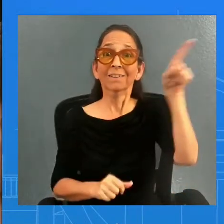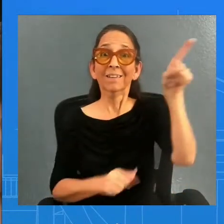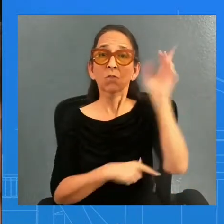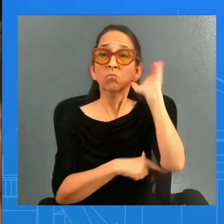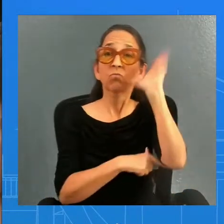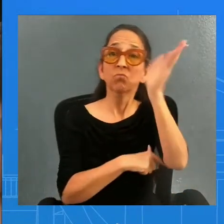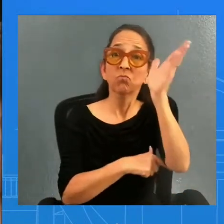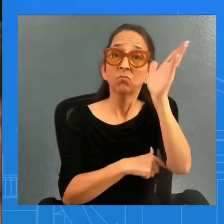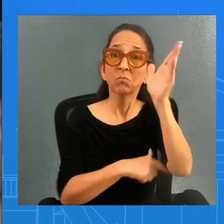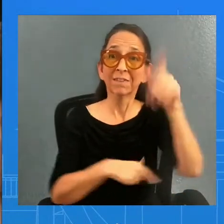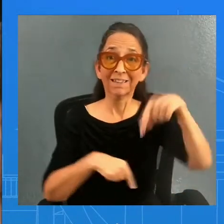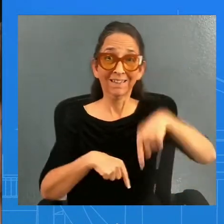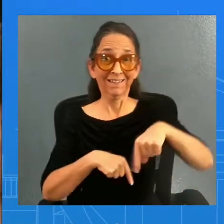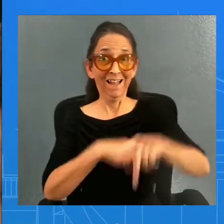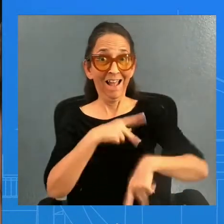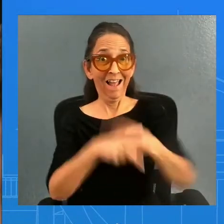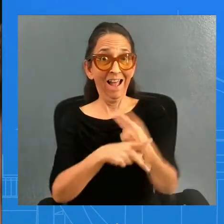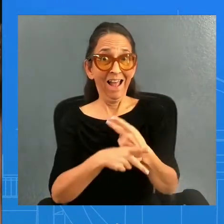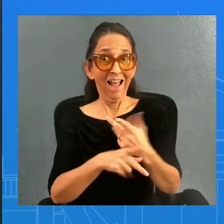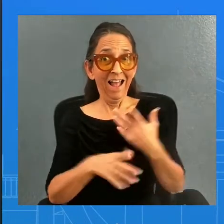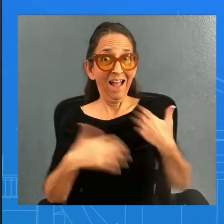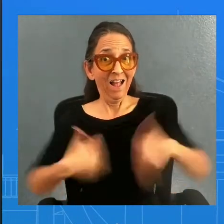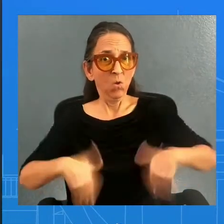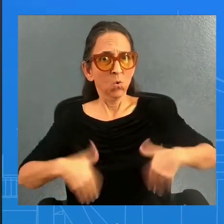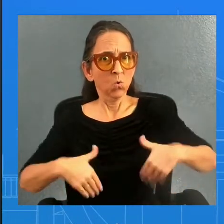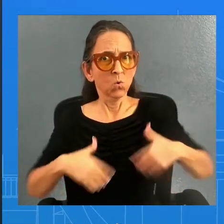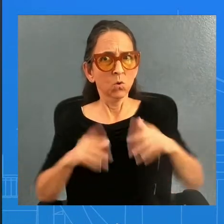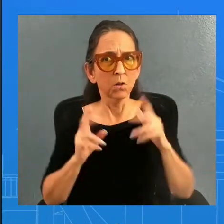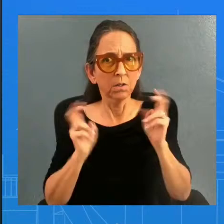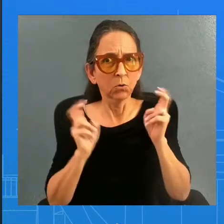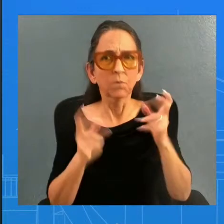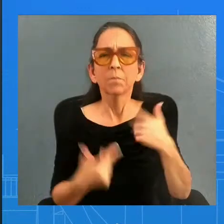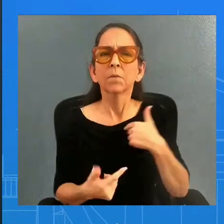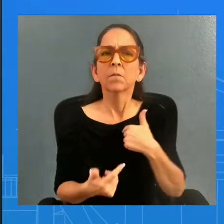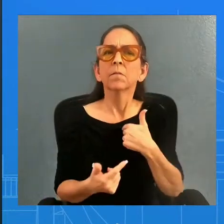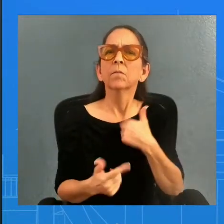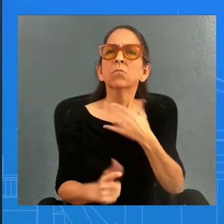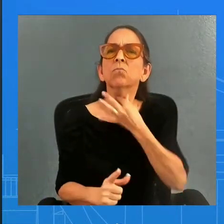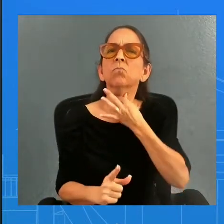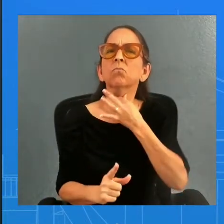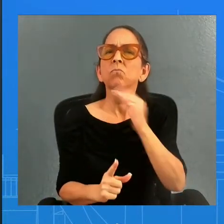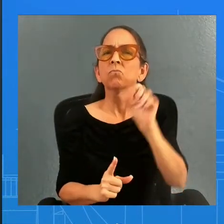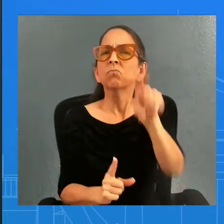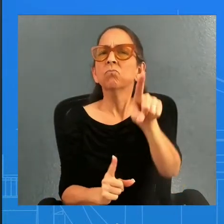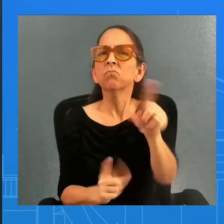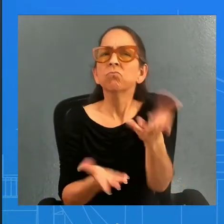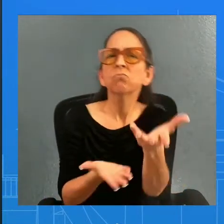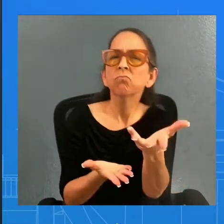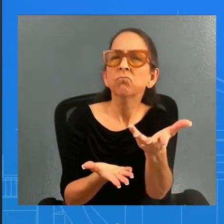this is a time that he would do that. Ms. Jean-Pierre: Oh, no, I hear you. And I hear you're talking about the moment that we're in and if the president is going to speak about it